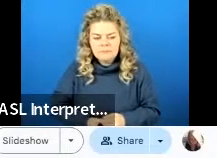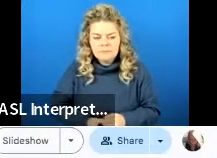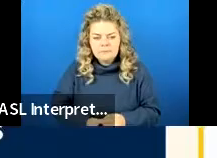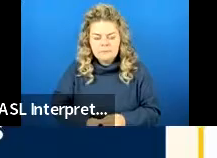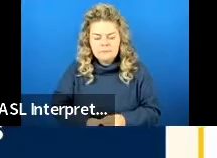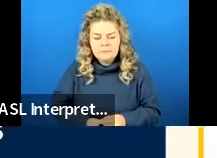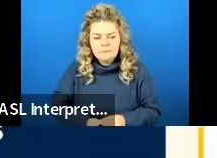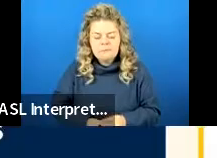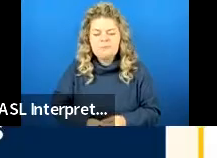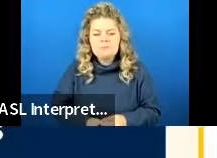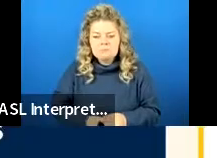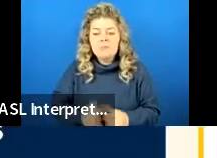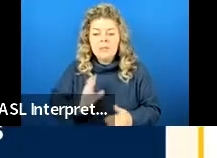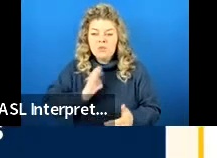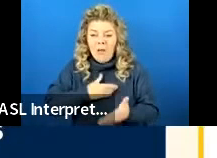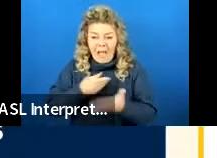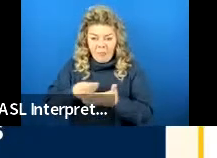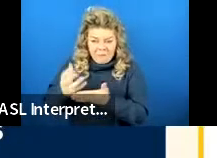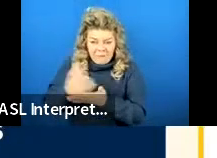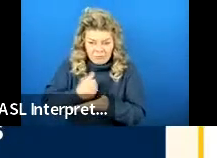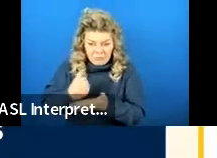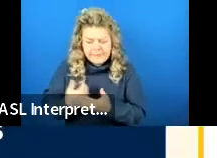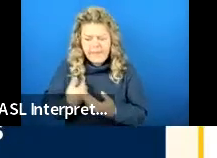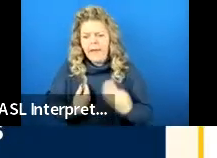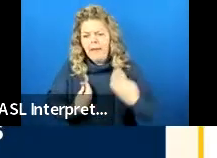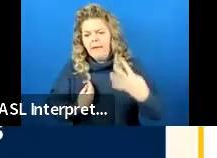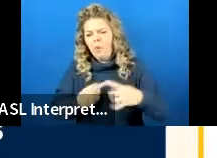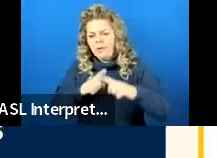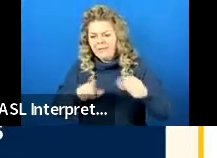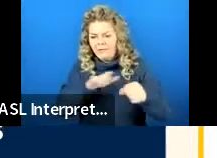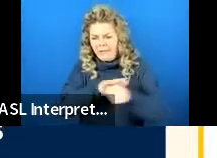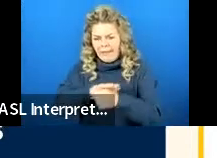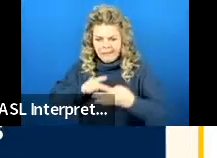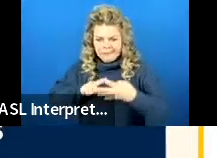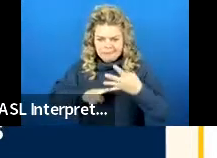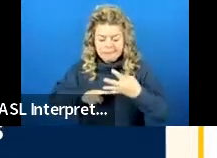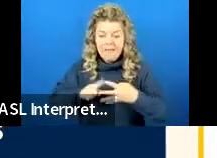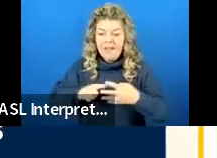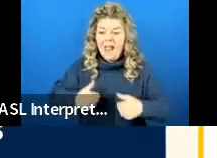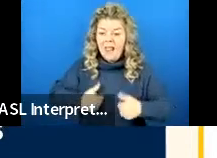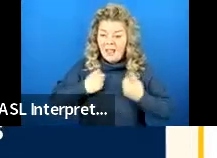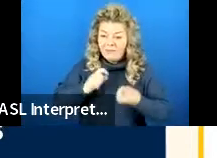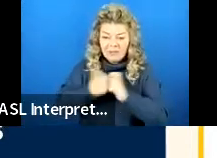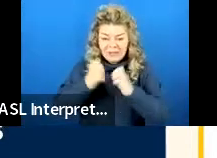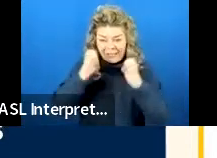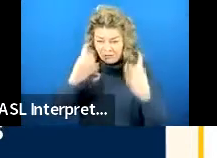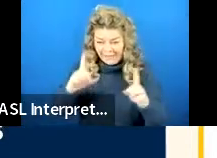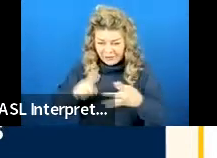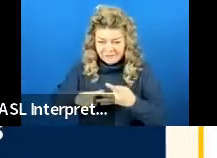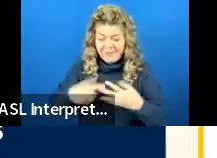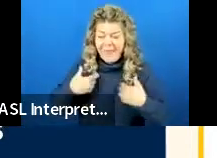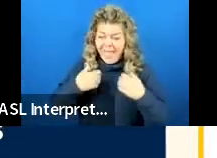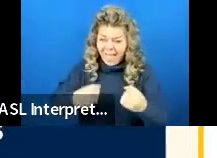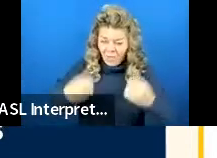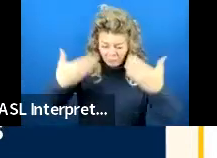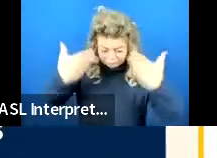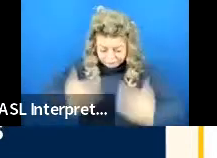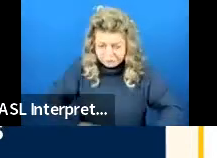Our fundraising campaign has four impact areas, life-changing education, health and wellbeing, democracy